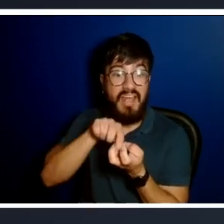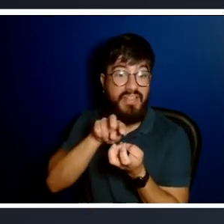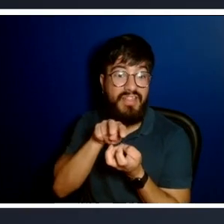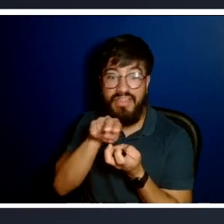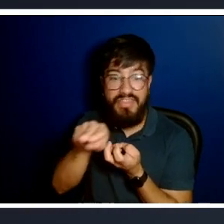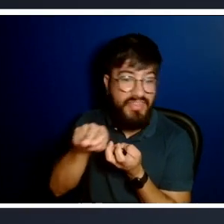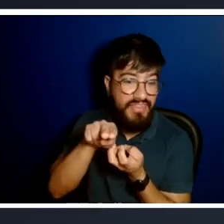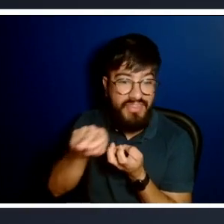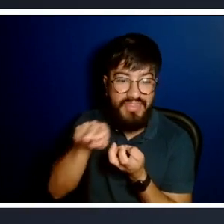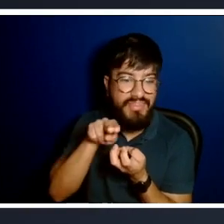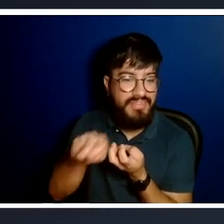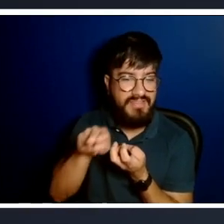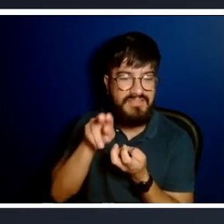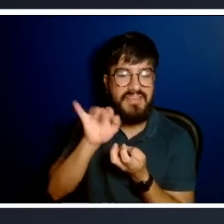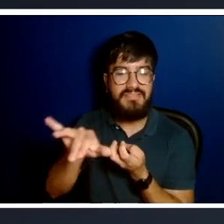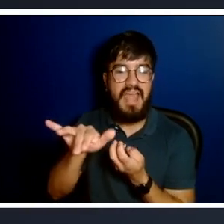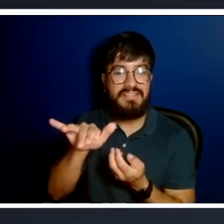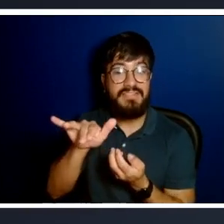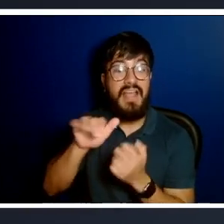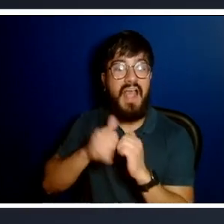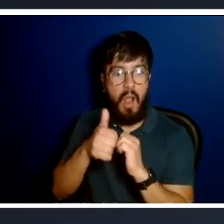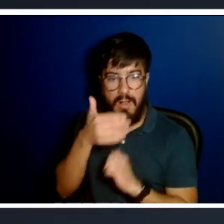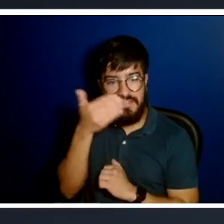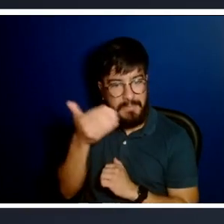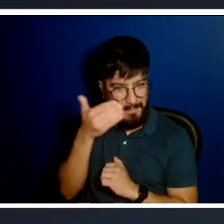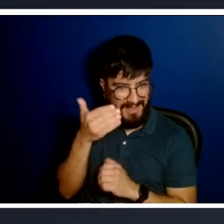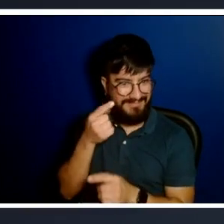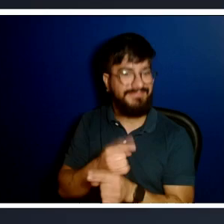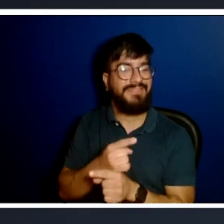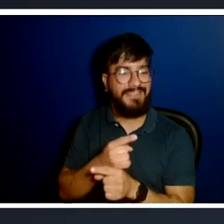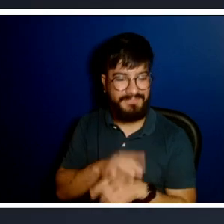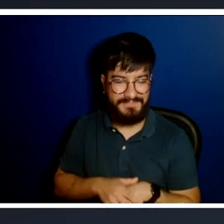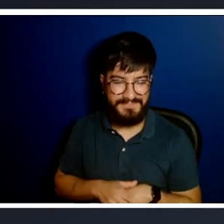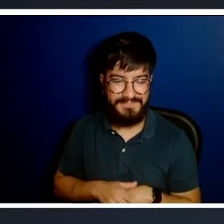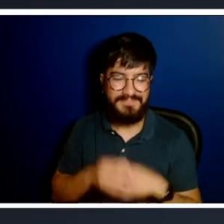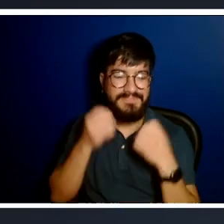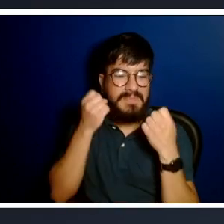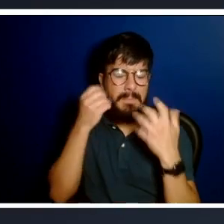they smell. There's lots of different things we're going to talk about with these animals,